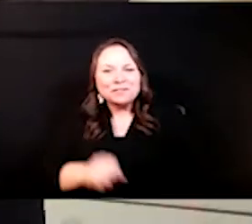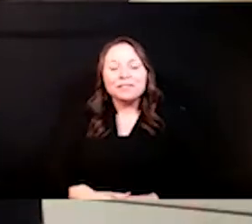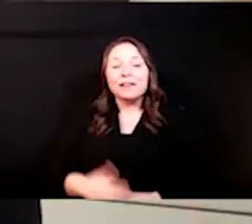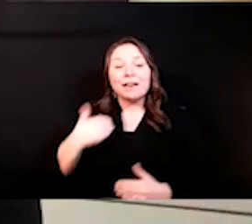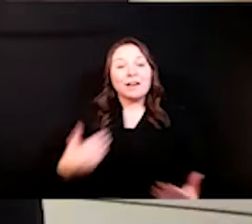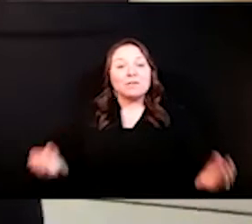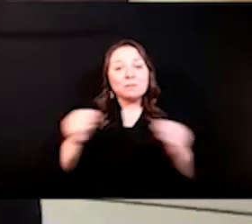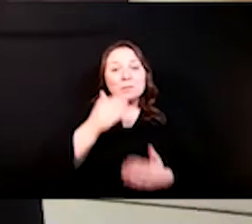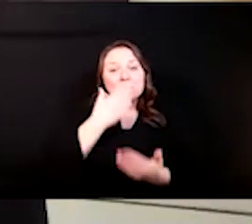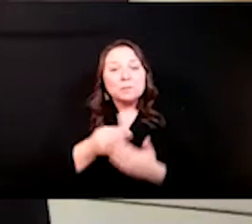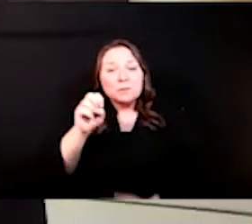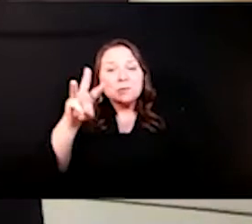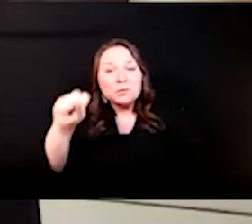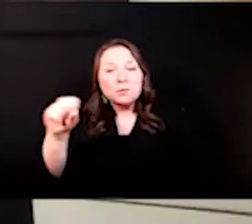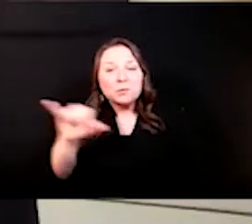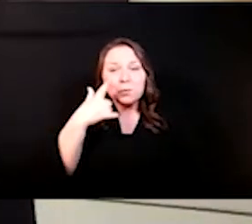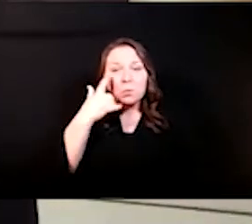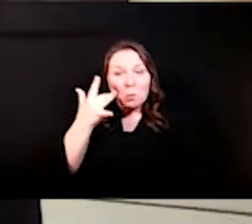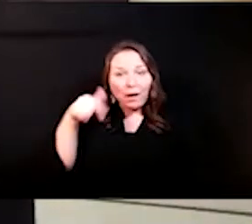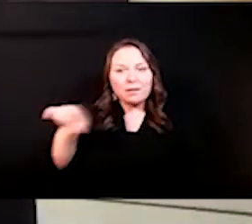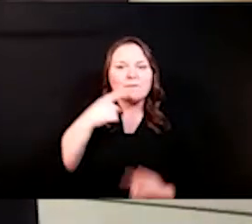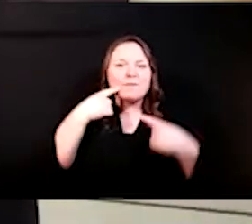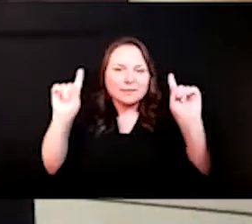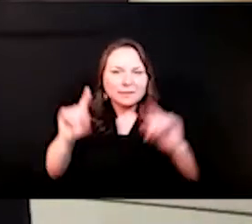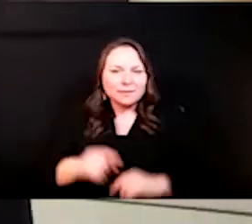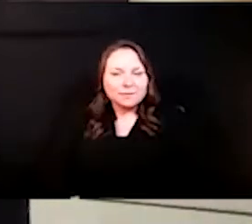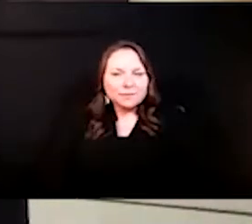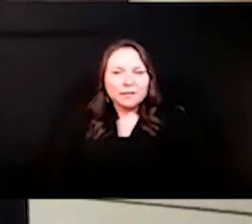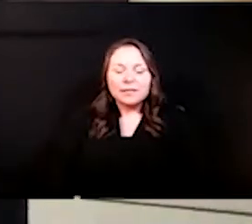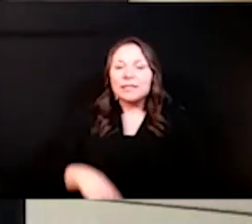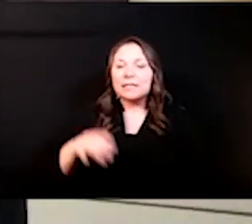MORE GOOD NEWS, TOO, WHEN WE TALK ABOUT HOW EFFECTIVE THESE